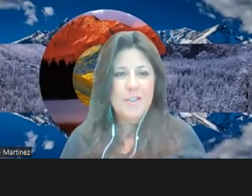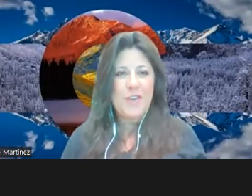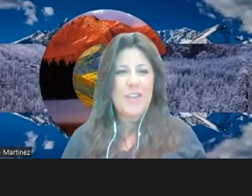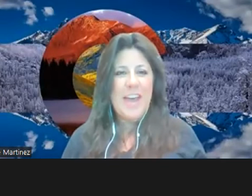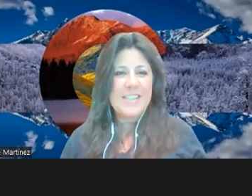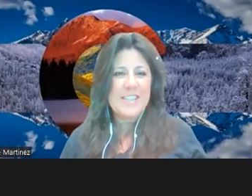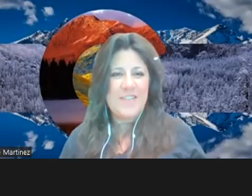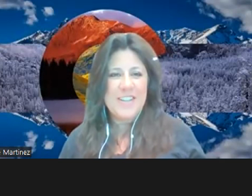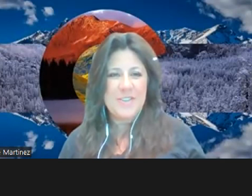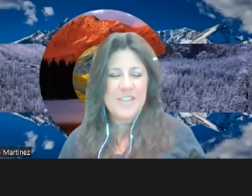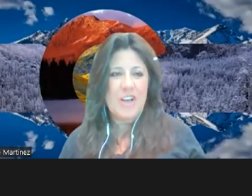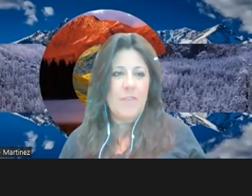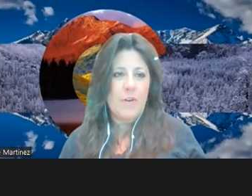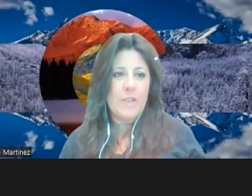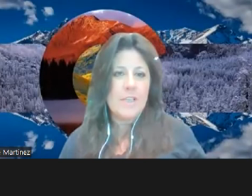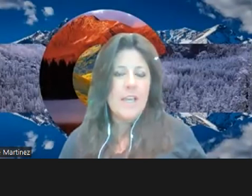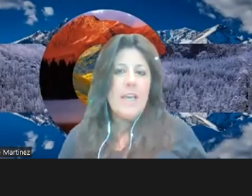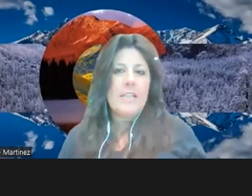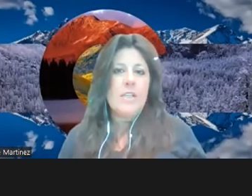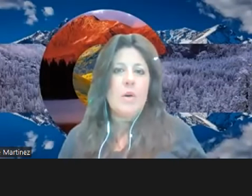for the access and functional needs conference.